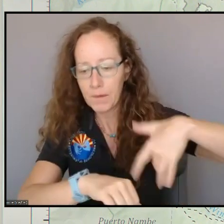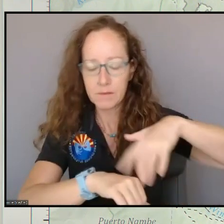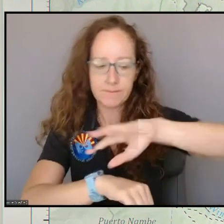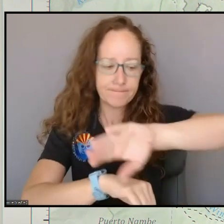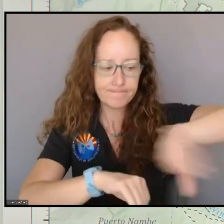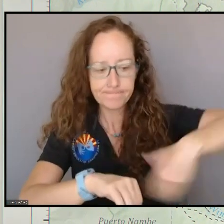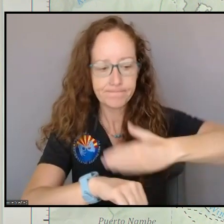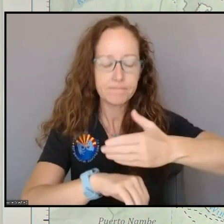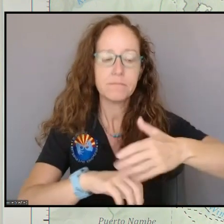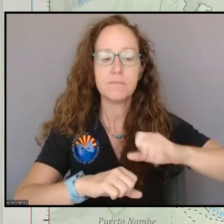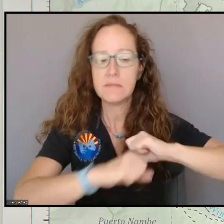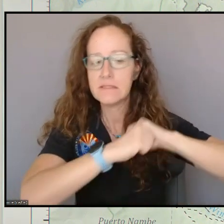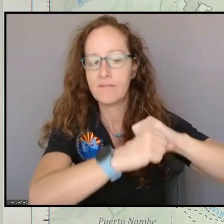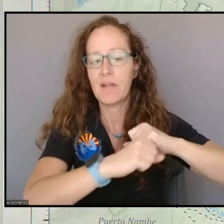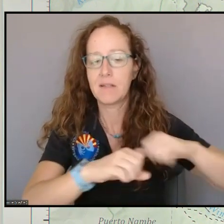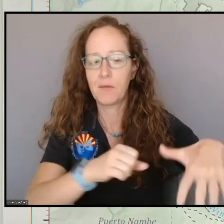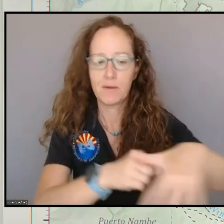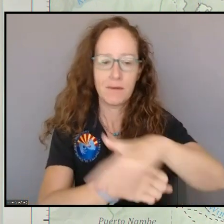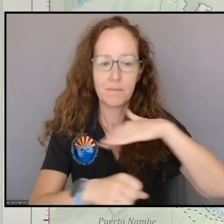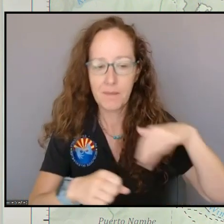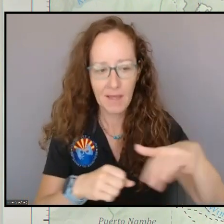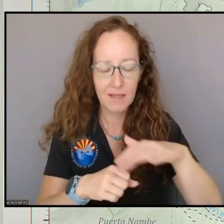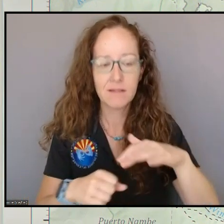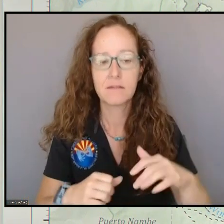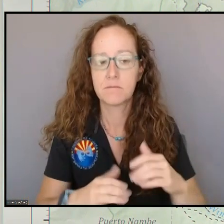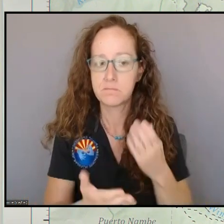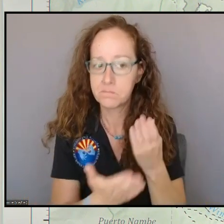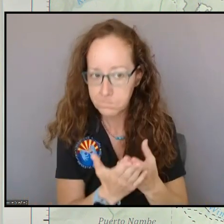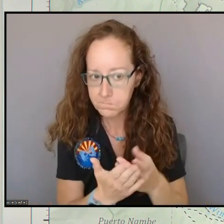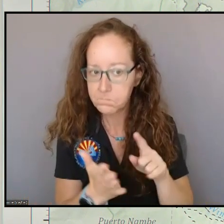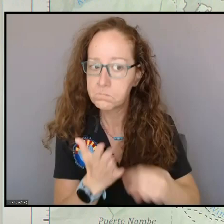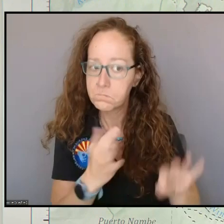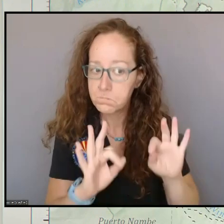structures and improve that. And then as we come up